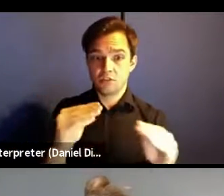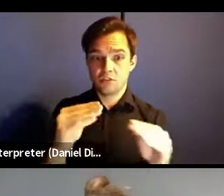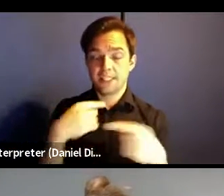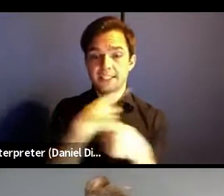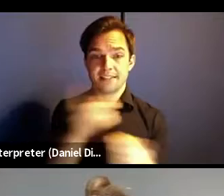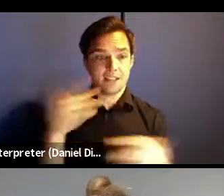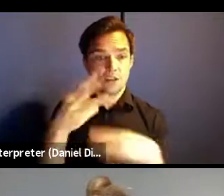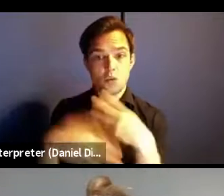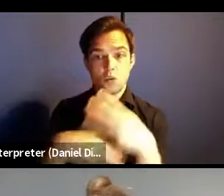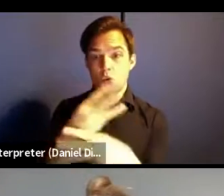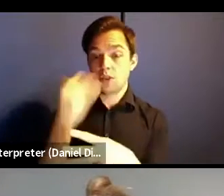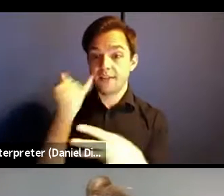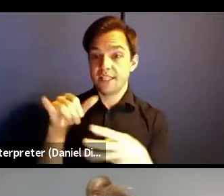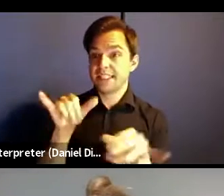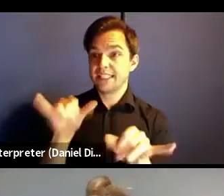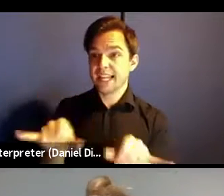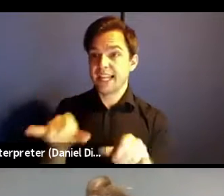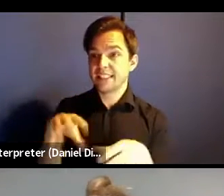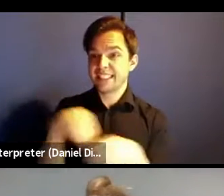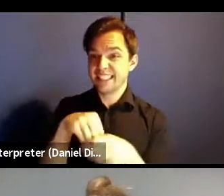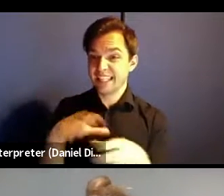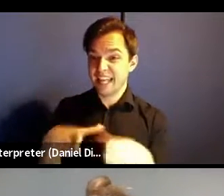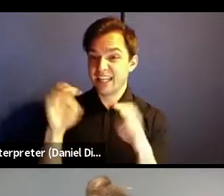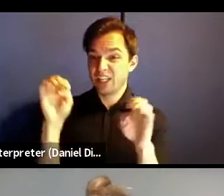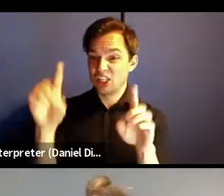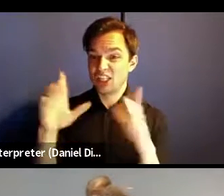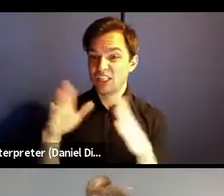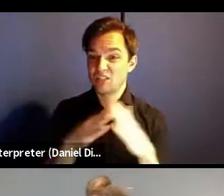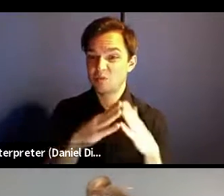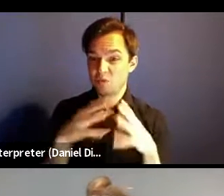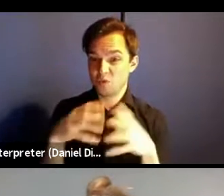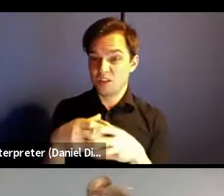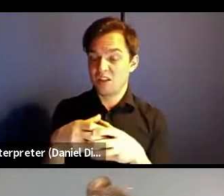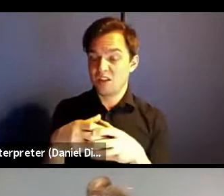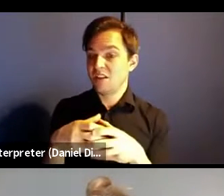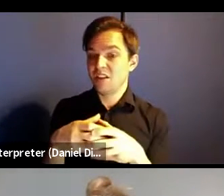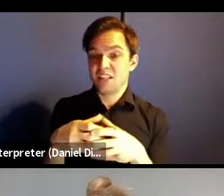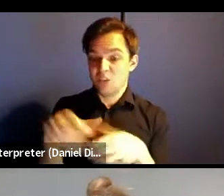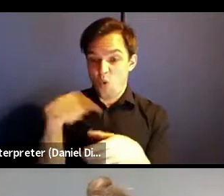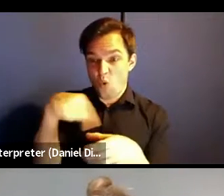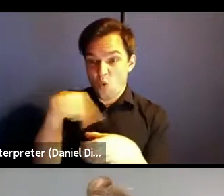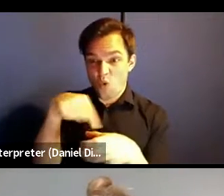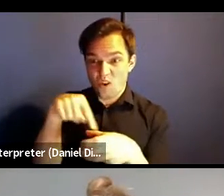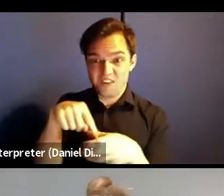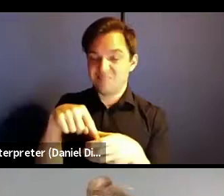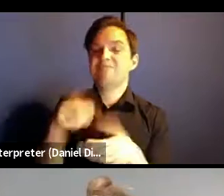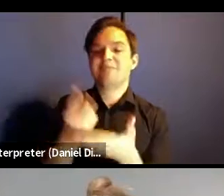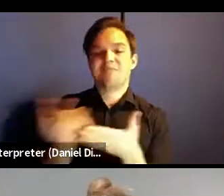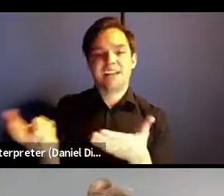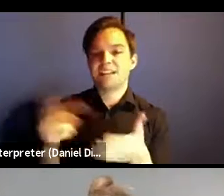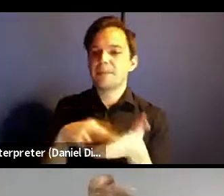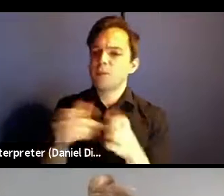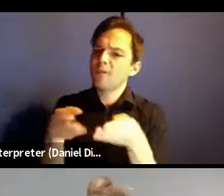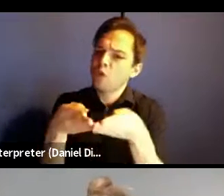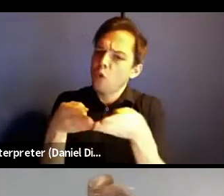If it stays within education communities, we fail. We've got to make sure it's open and open to everybody in the world.